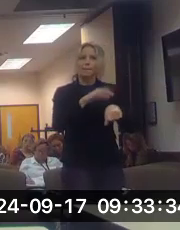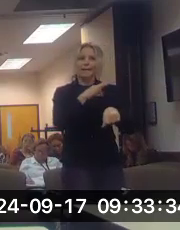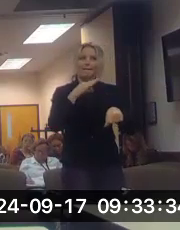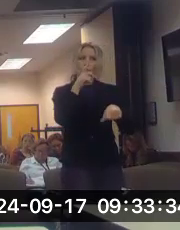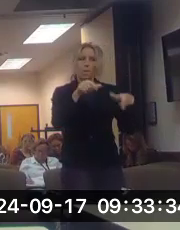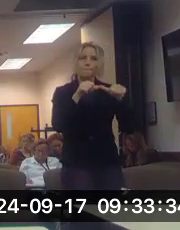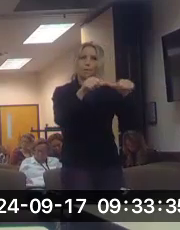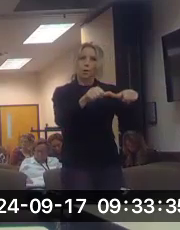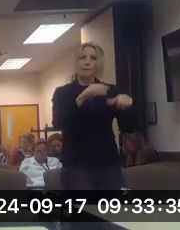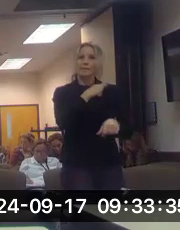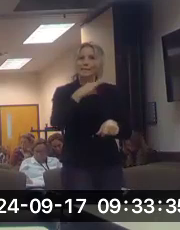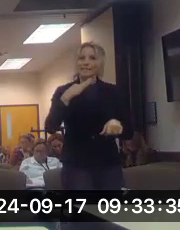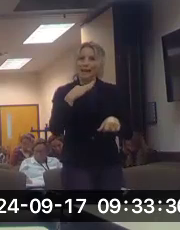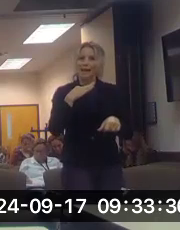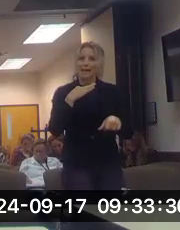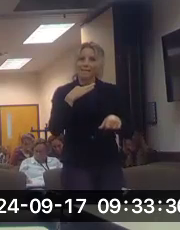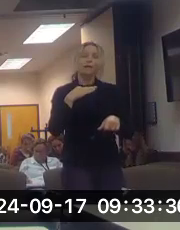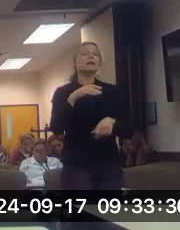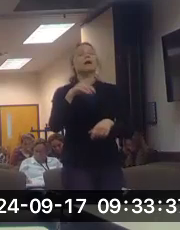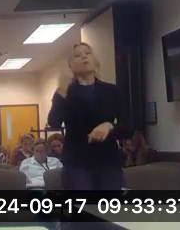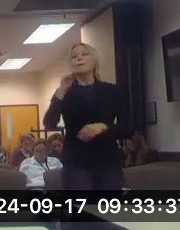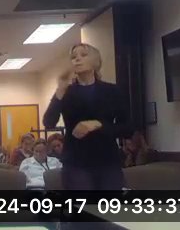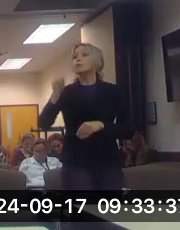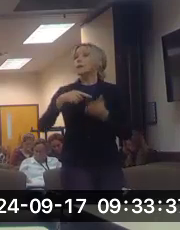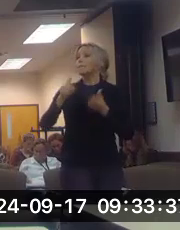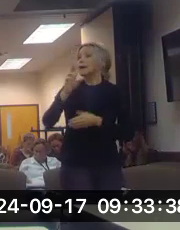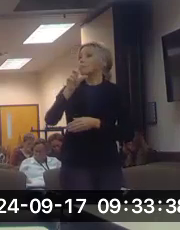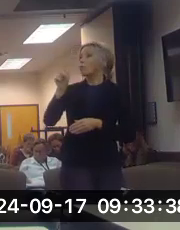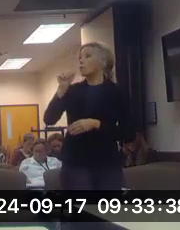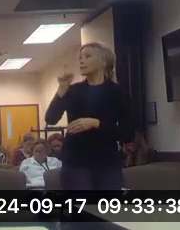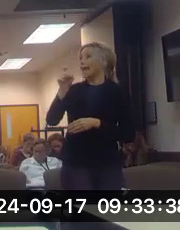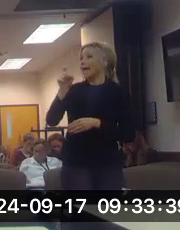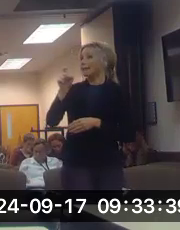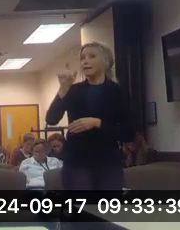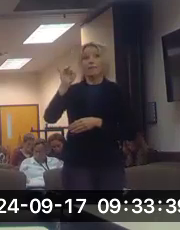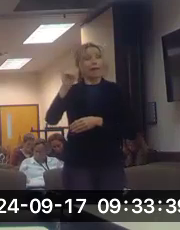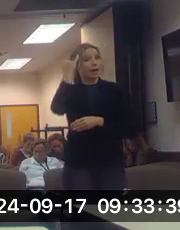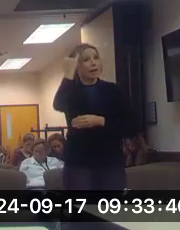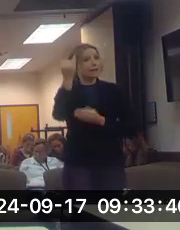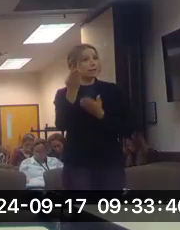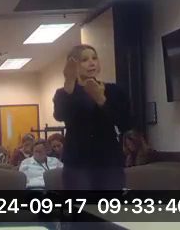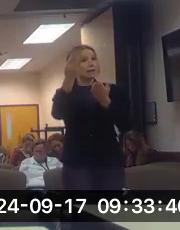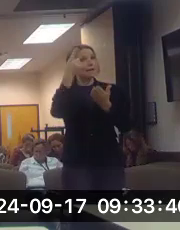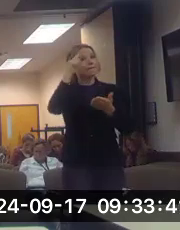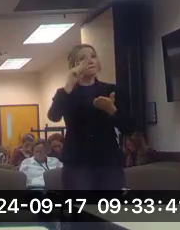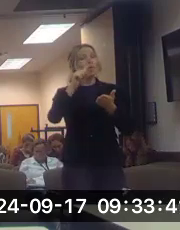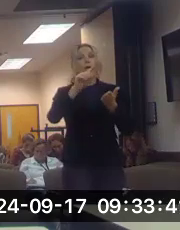Reginald Parson: The proposed 1% payroll tax to fund the program Reginald Parson: is a substantial economic measure.